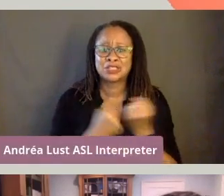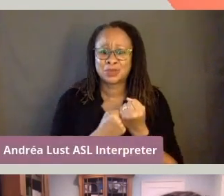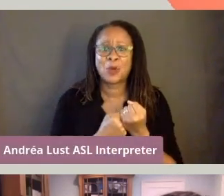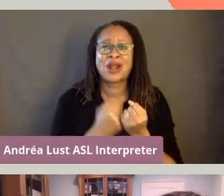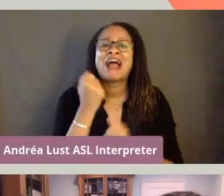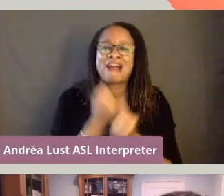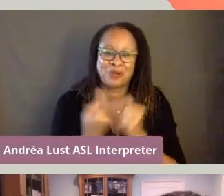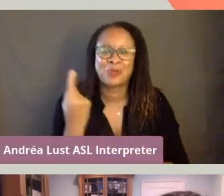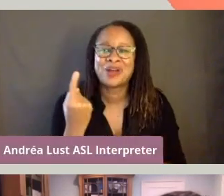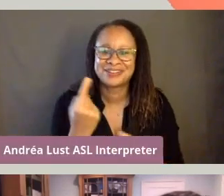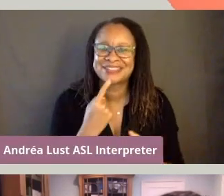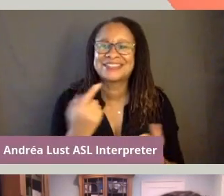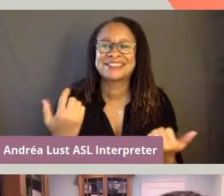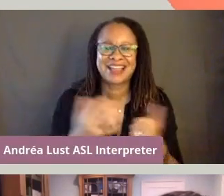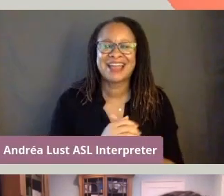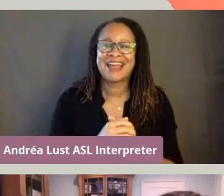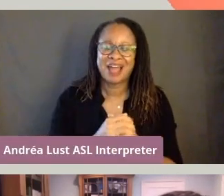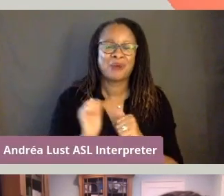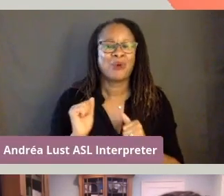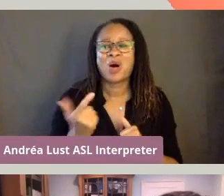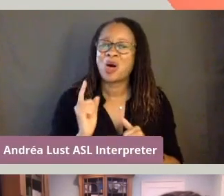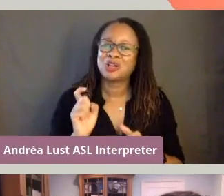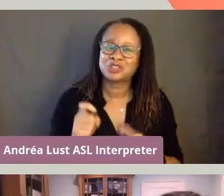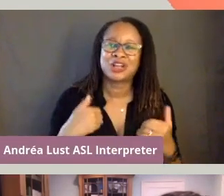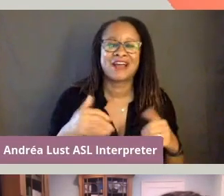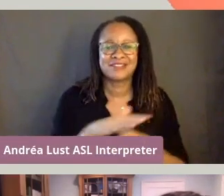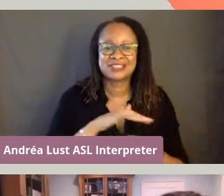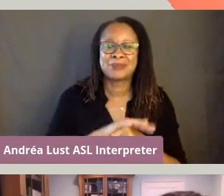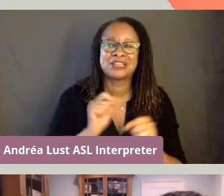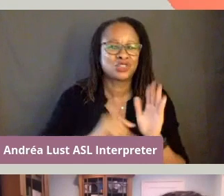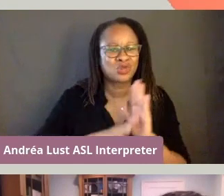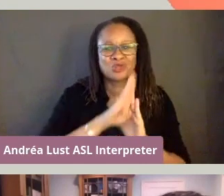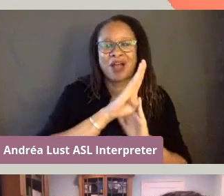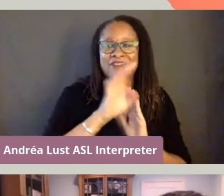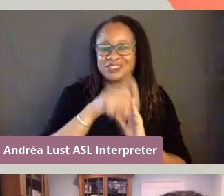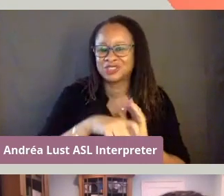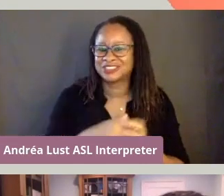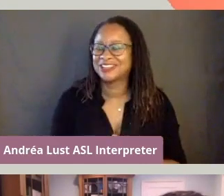Support everyone is what I say. All of us should have a space to thrive.